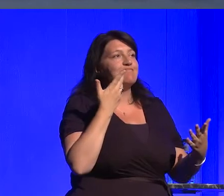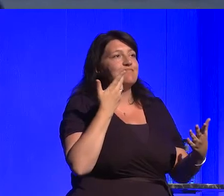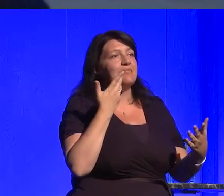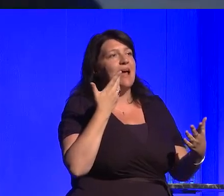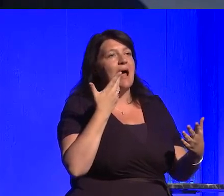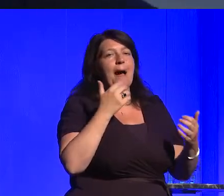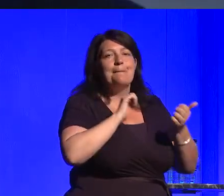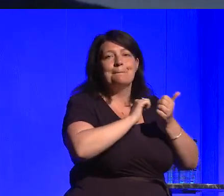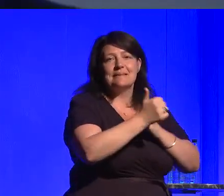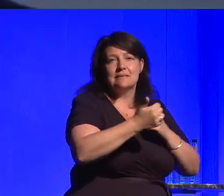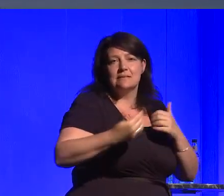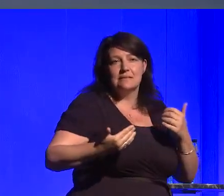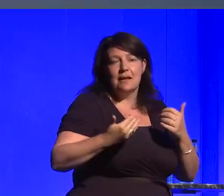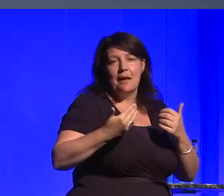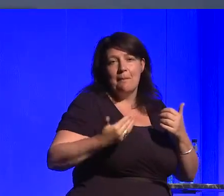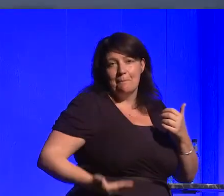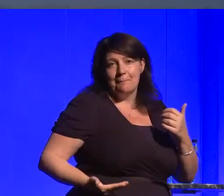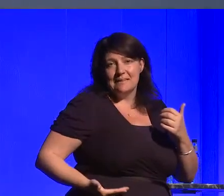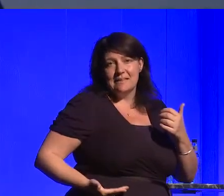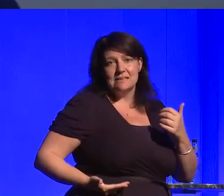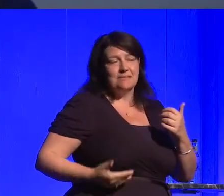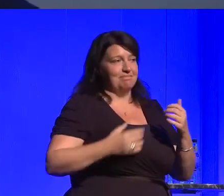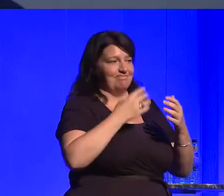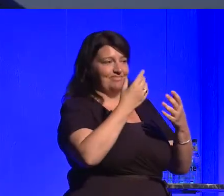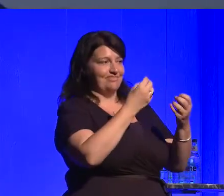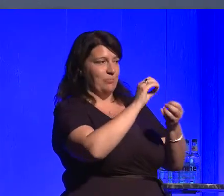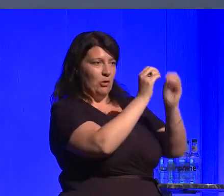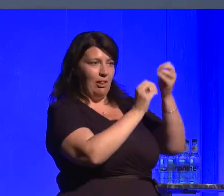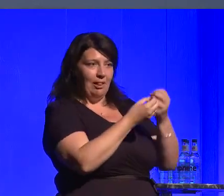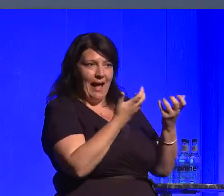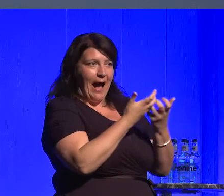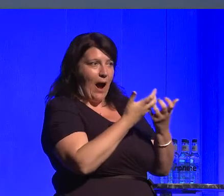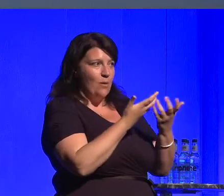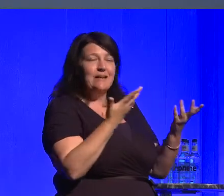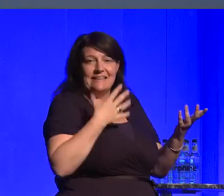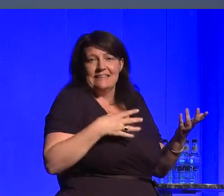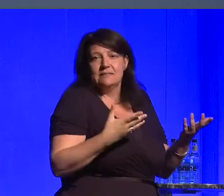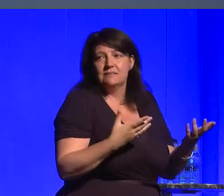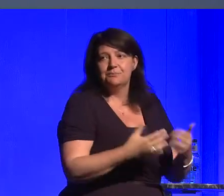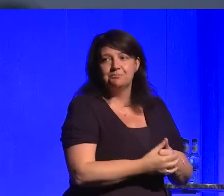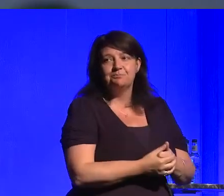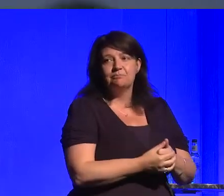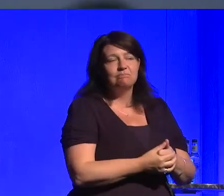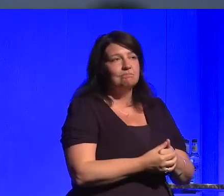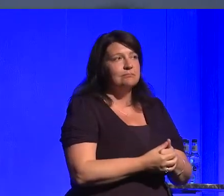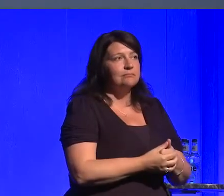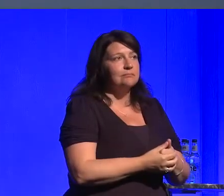And if we are going to take that seriously, that has a set of real consequences for us.